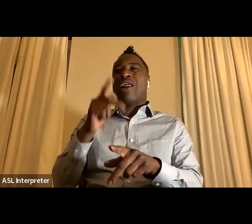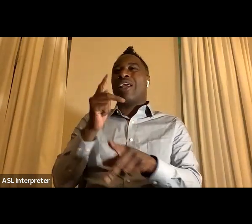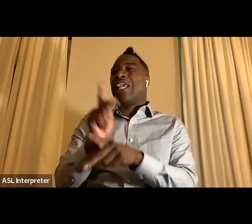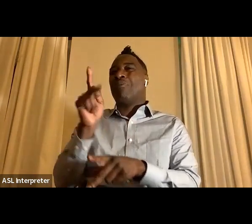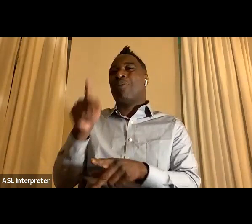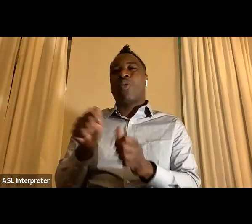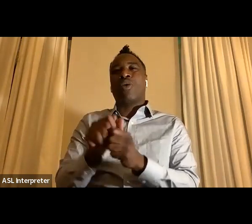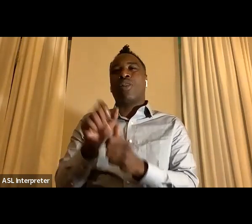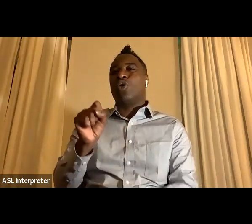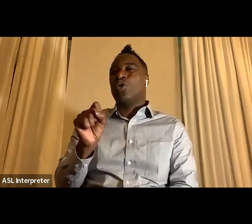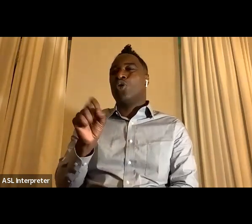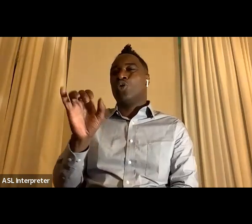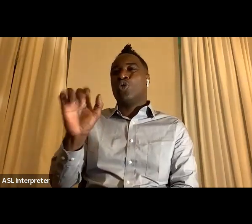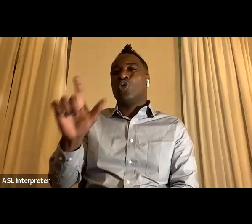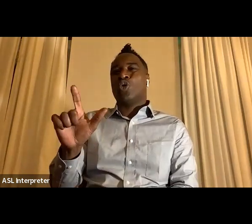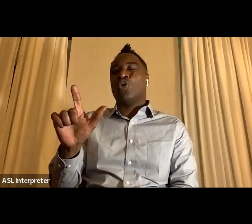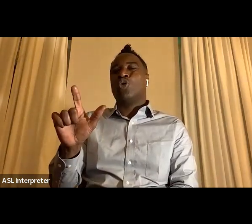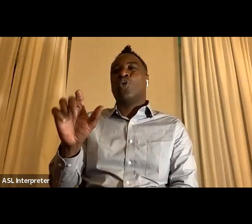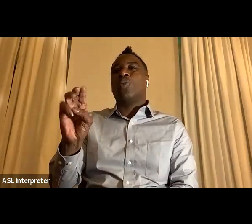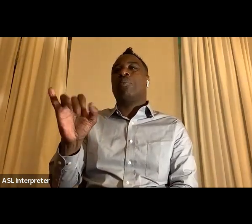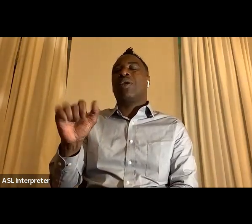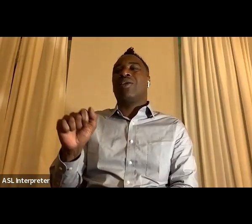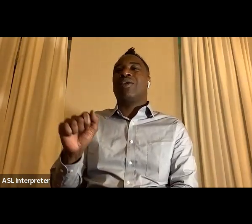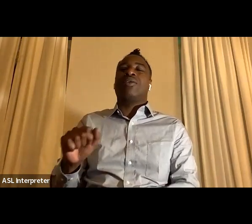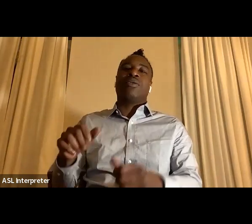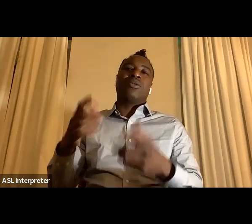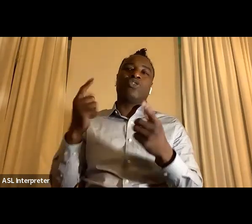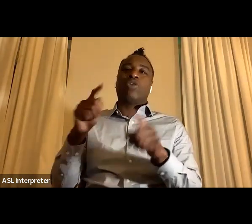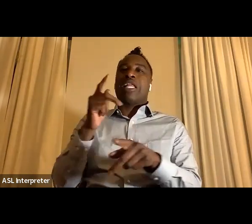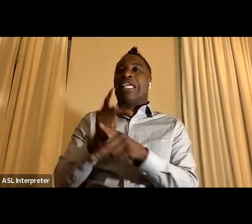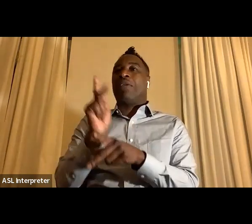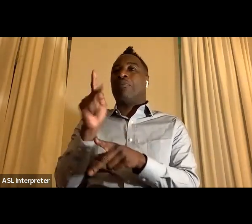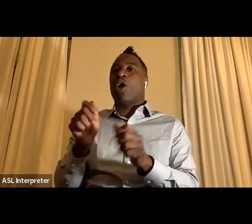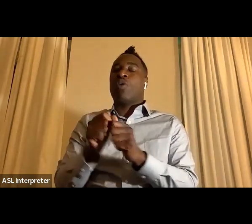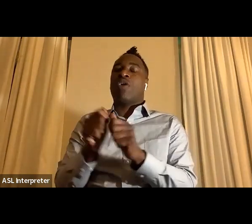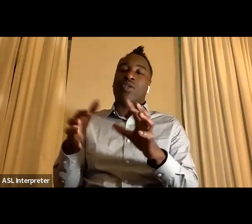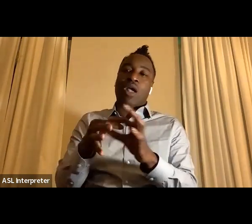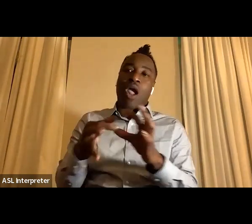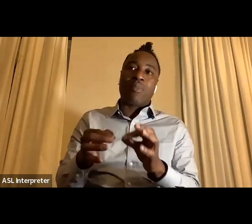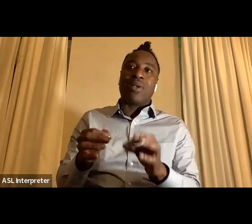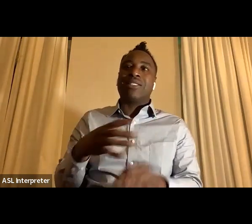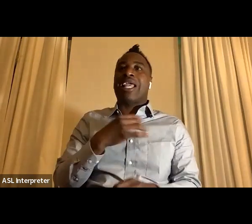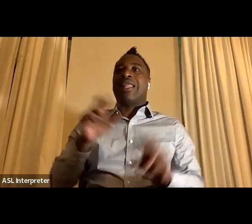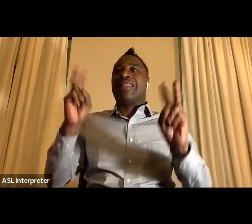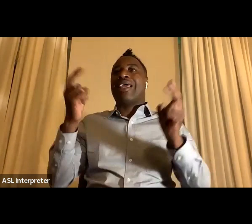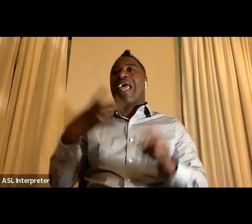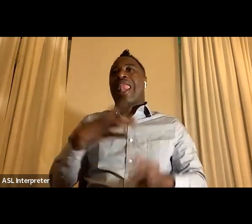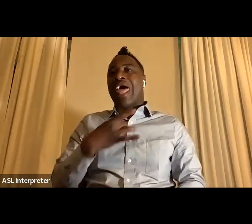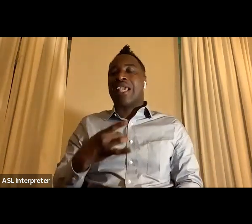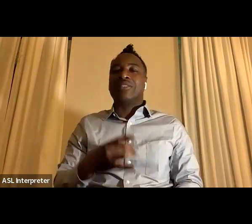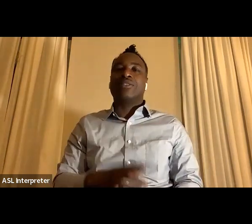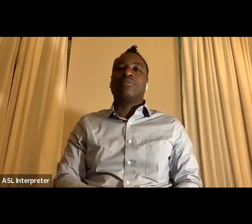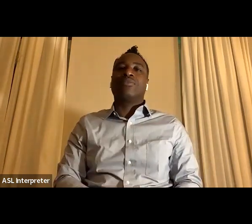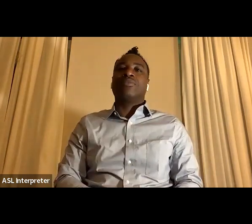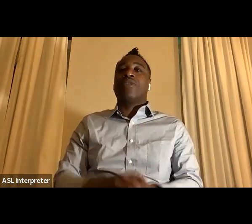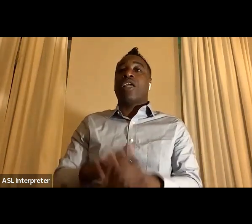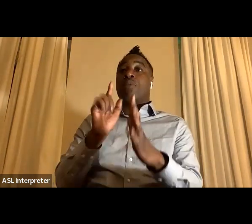and trying to keep up with the likes and the calmness and order that in the moment I became like detached from that.